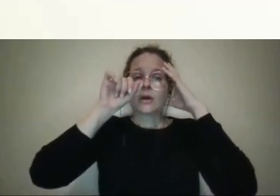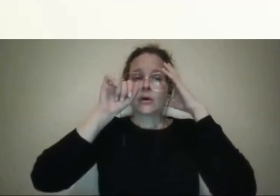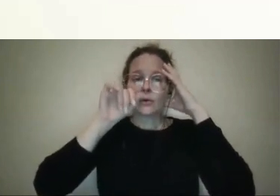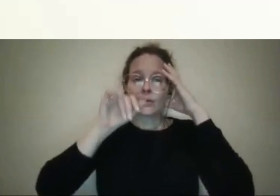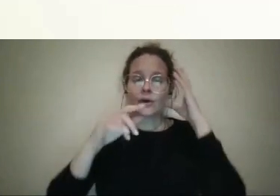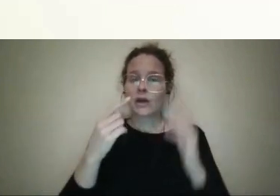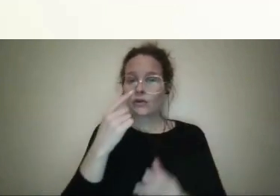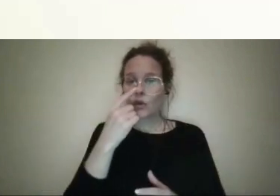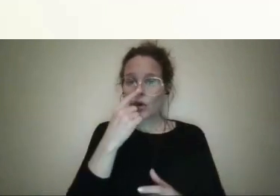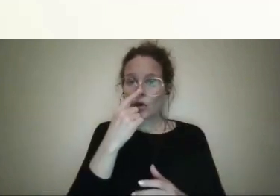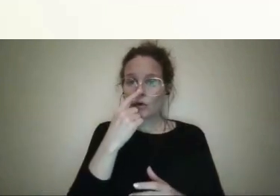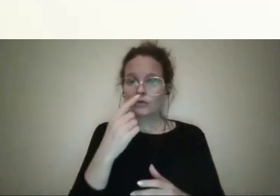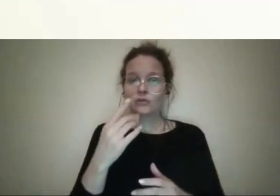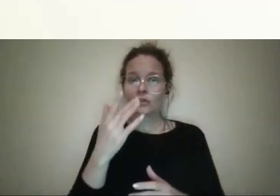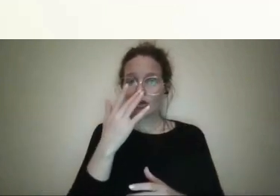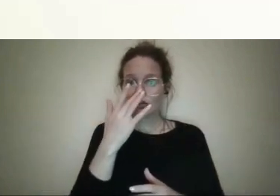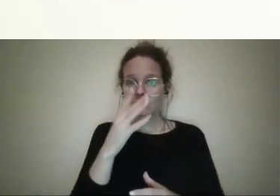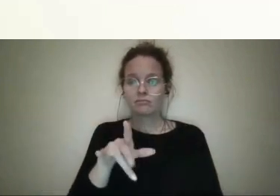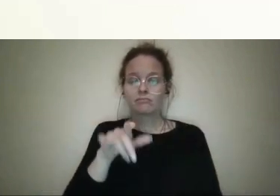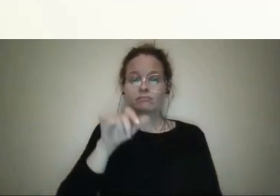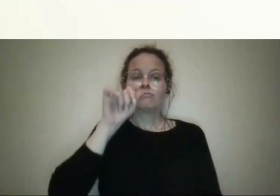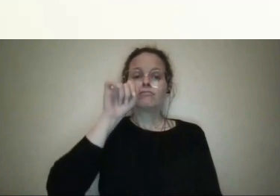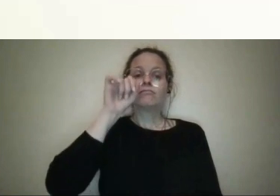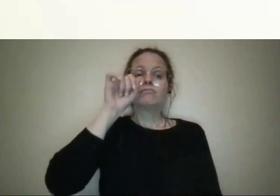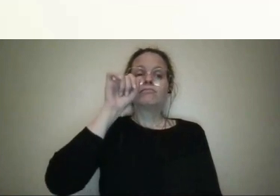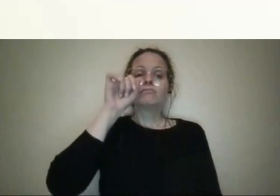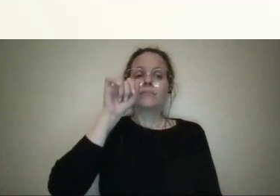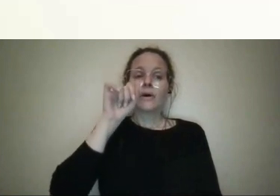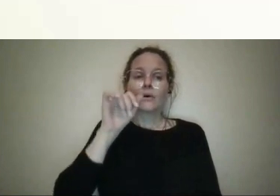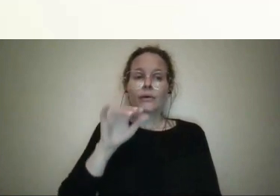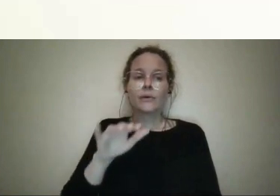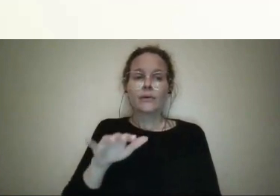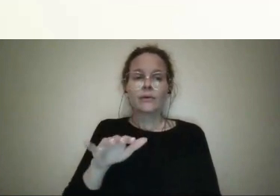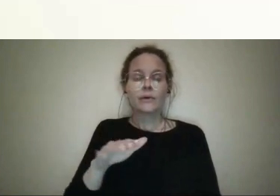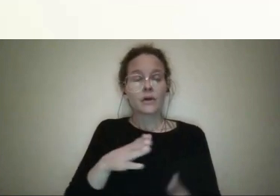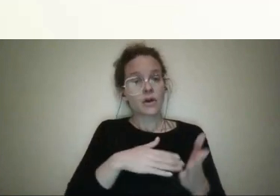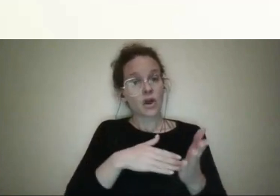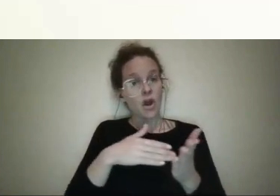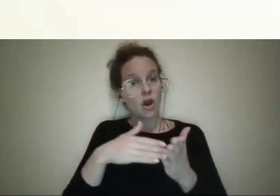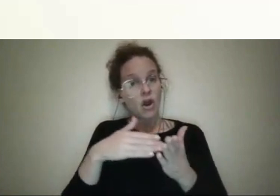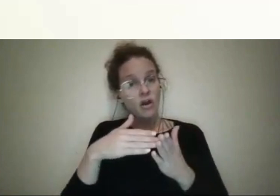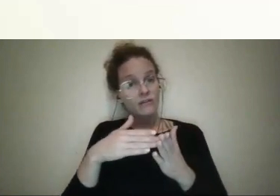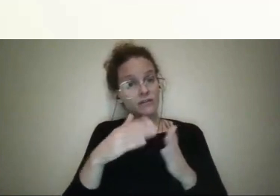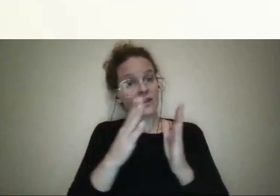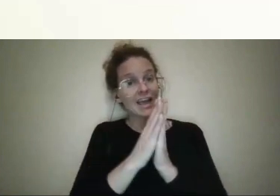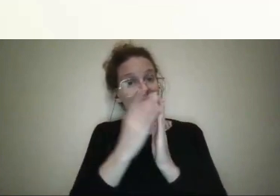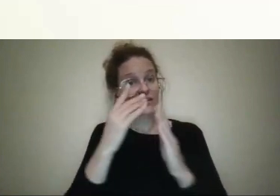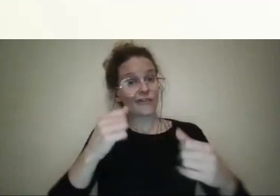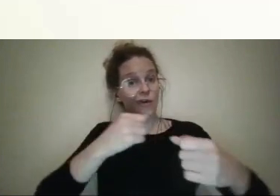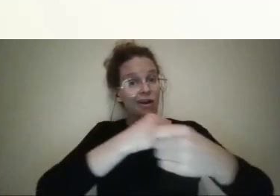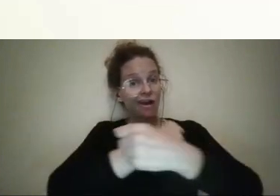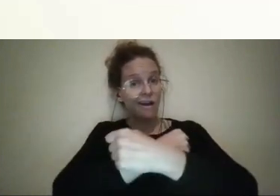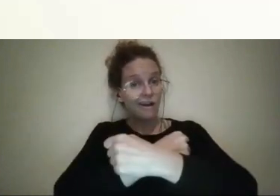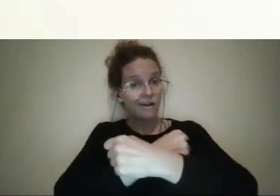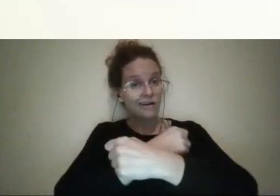nose, take a deep breath." Oftentimes asking for a hug - just that sensory,